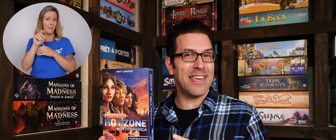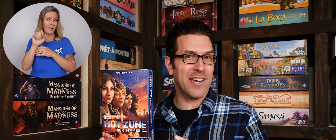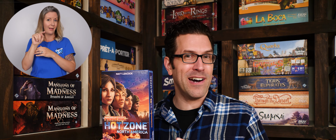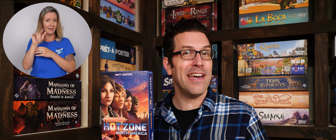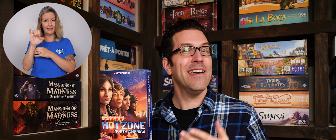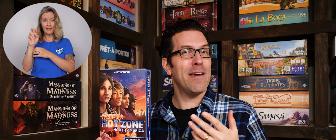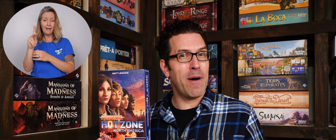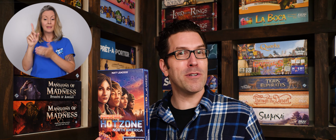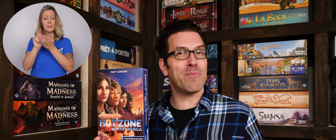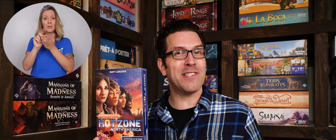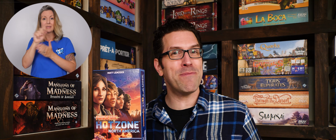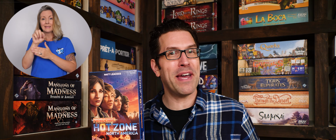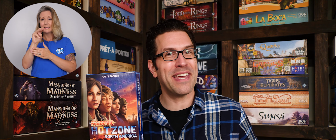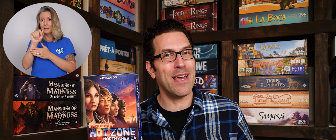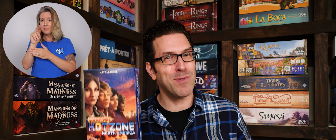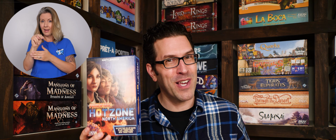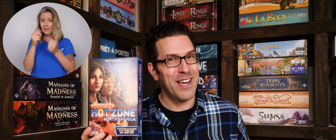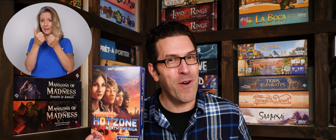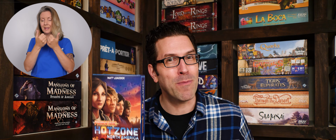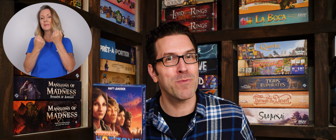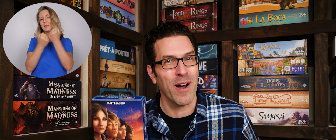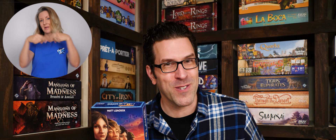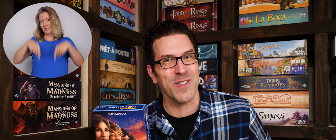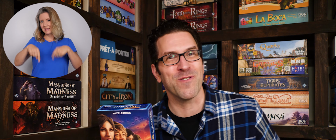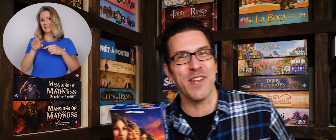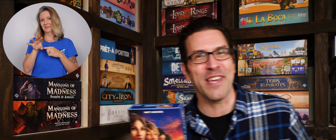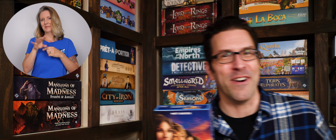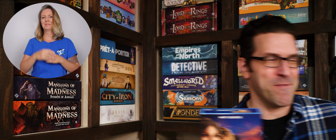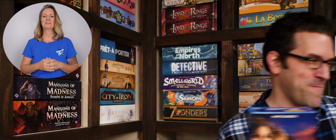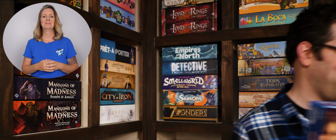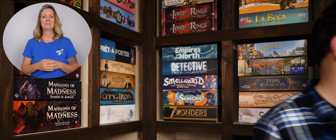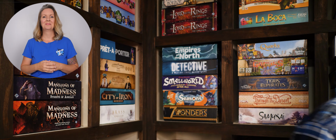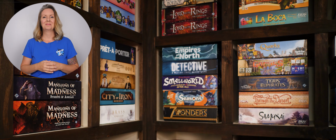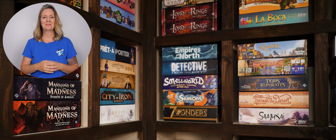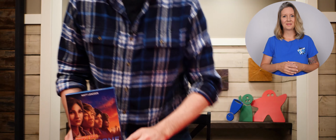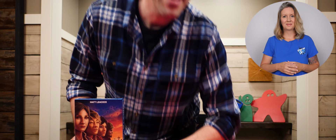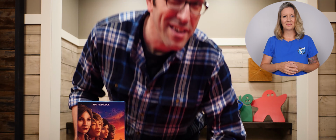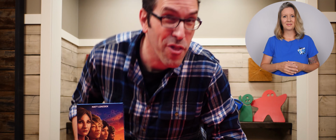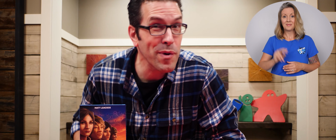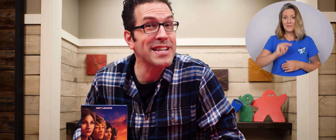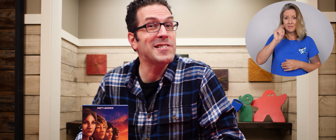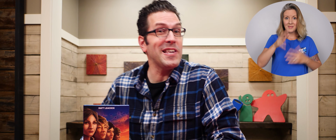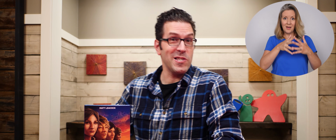Leacock and published by Z-Man Games, who helped sponsor this video. Three diseases